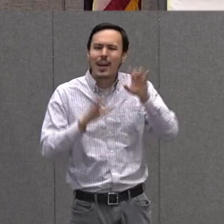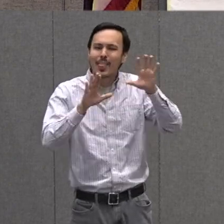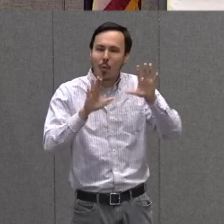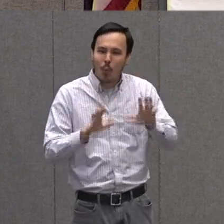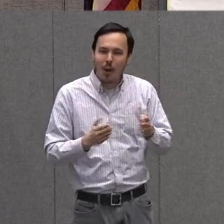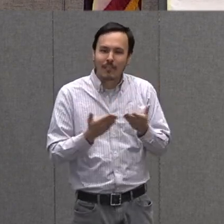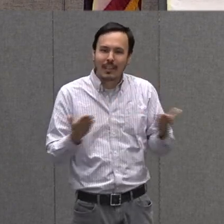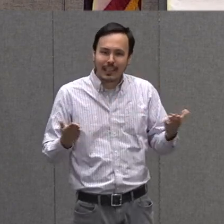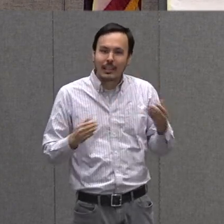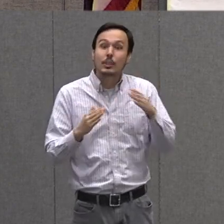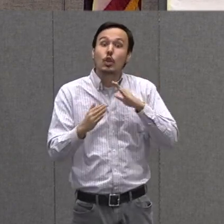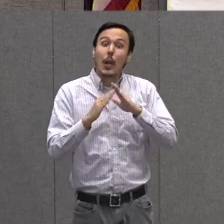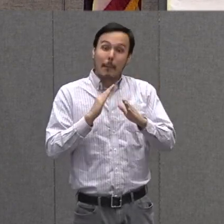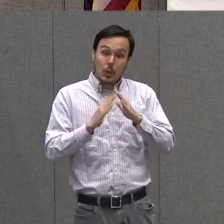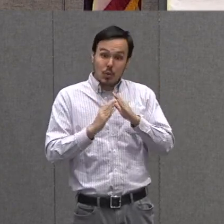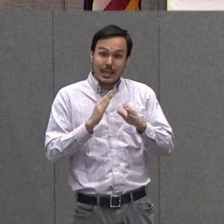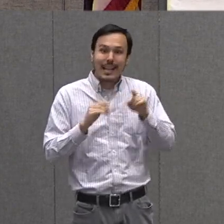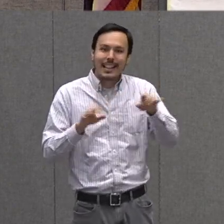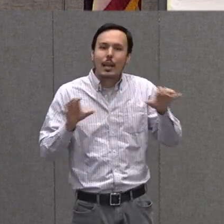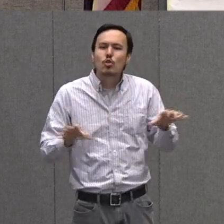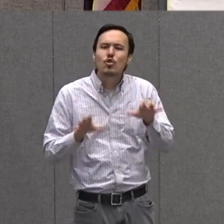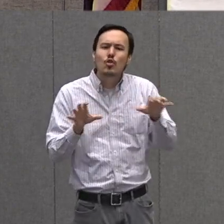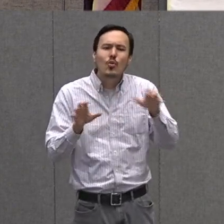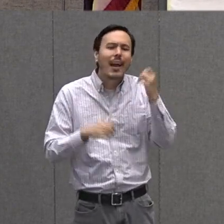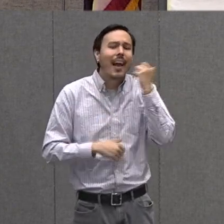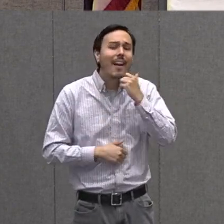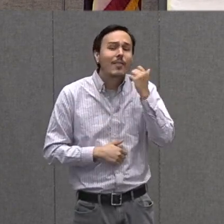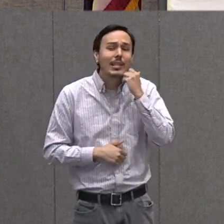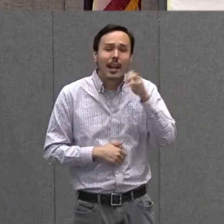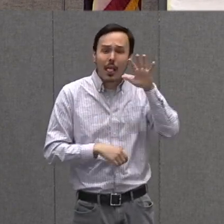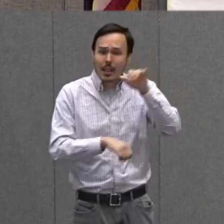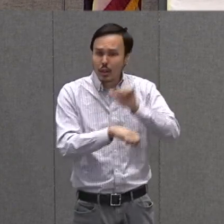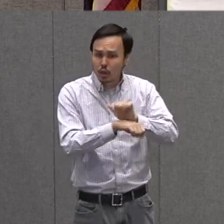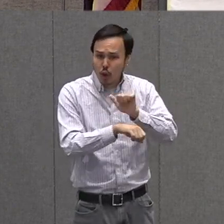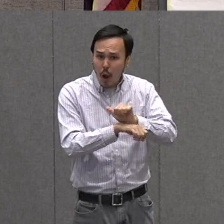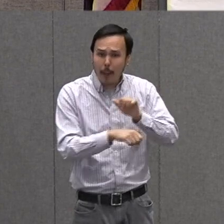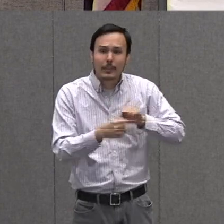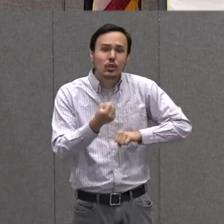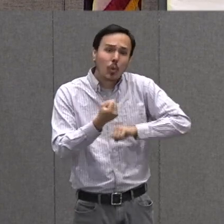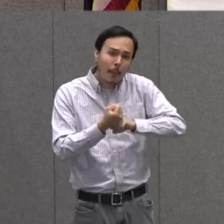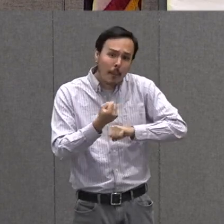that community people do every day in their jobs to support their community.